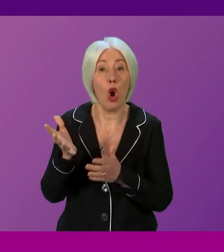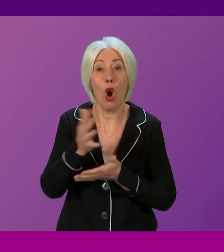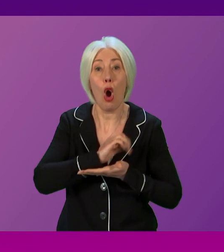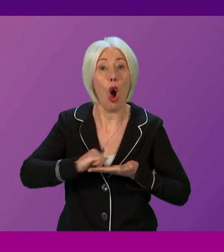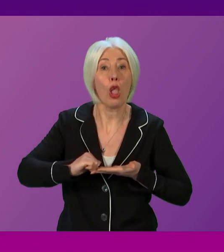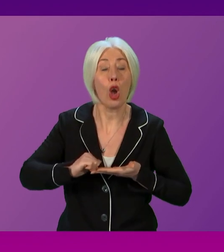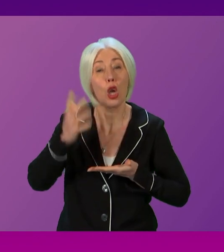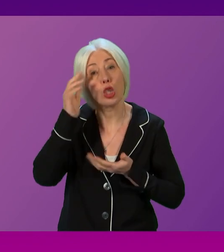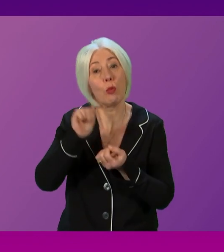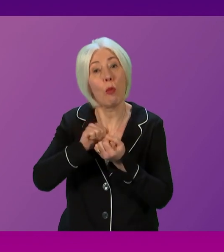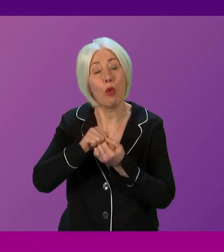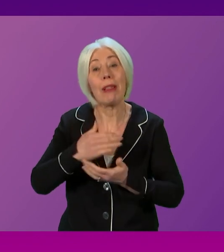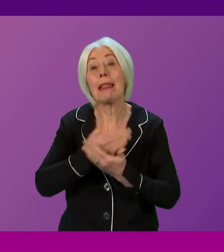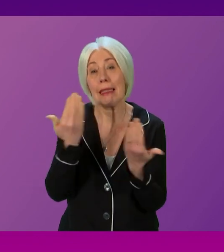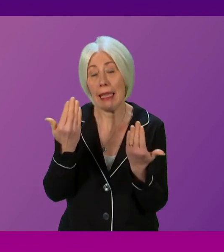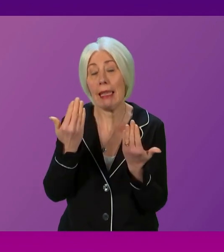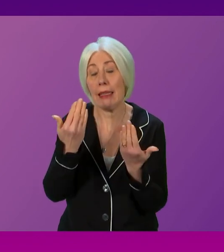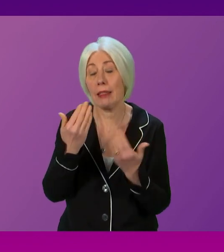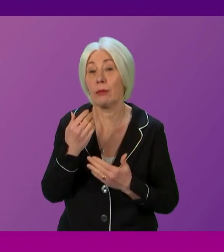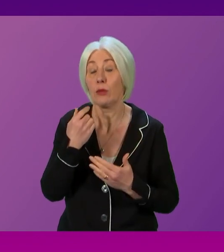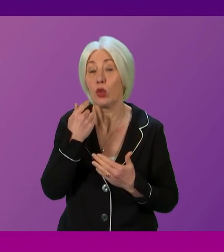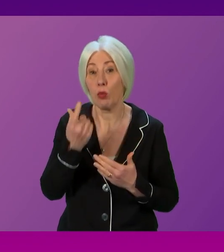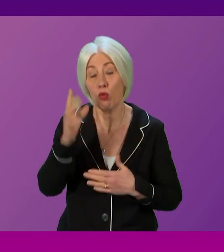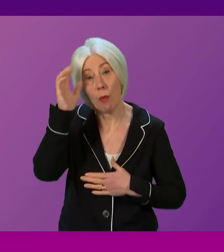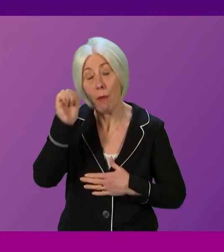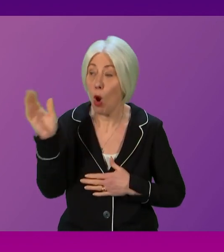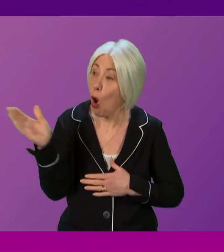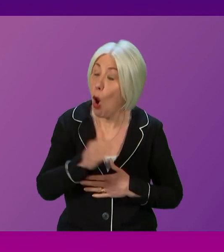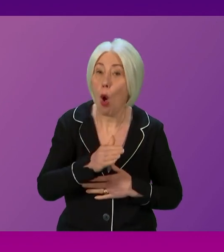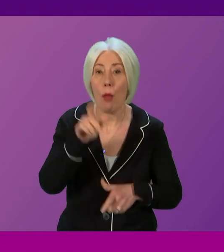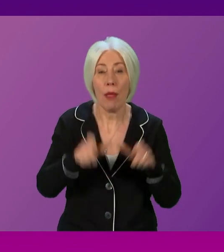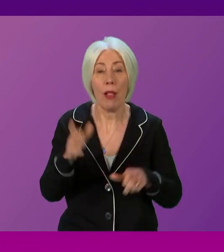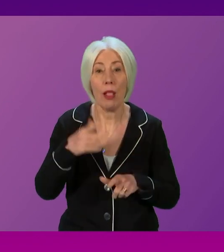we remember all victims of genocide. That is important, but it is also